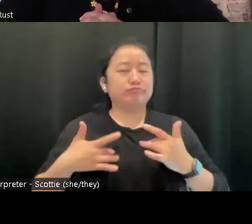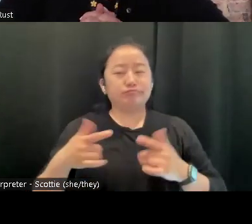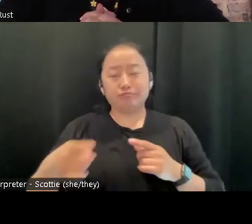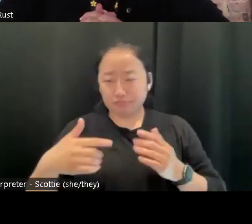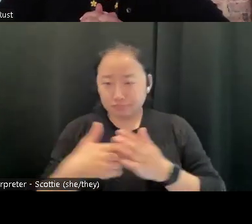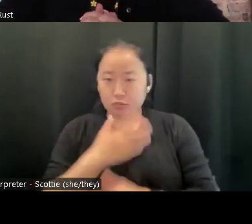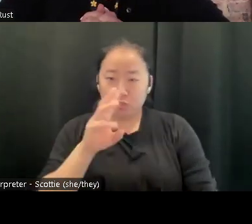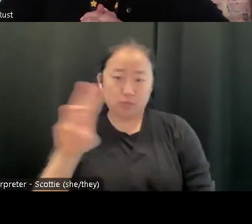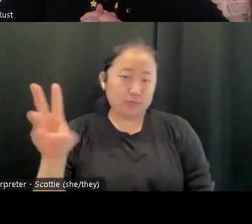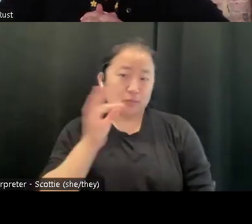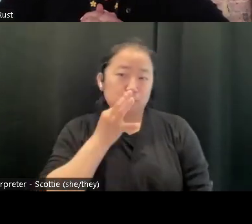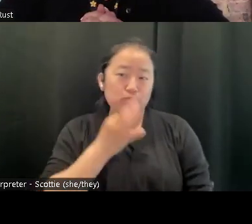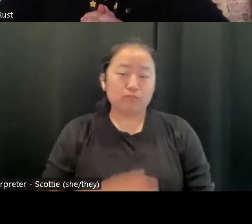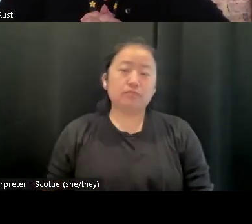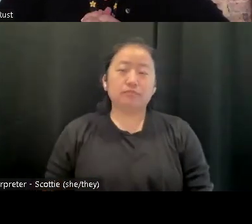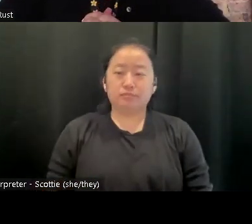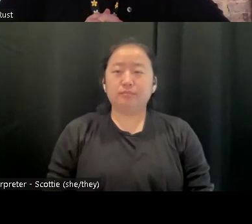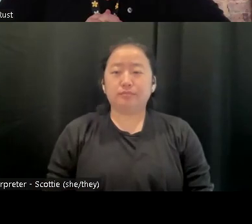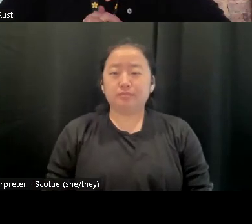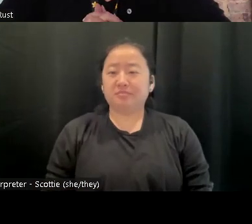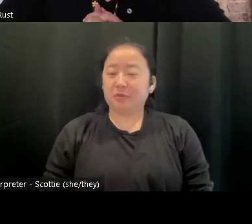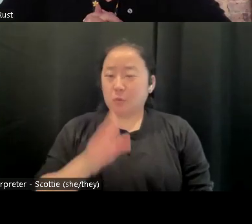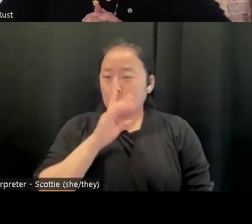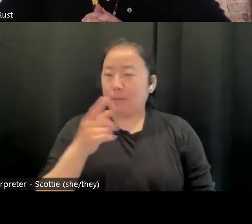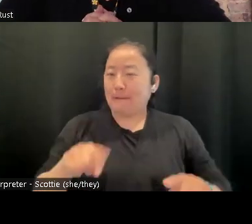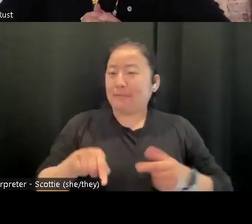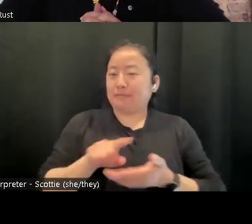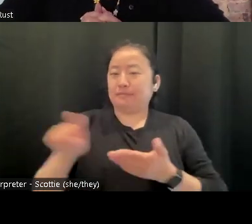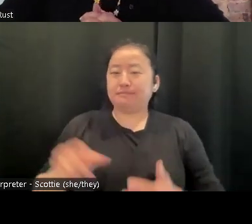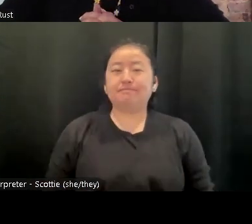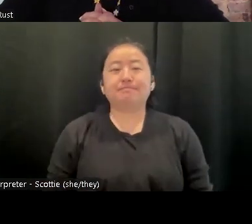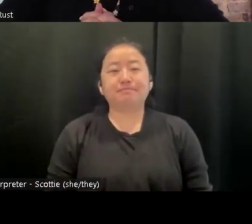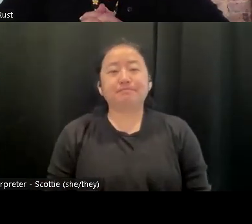a brand new one live this week. So if you want to go to the next slide,